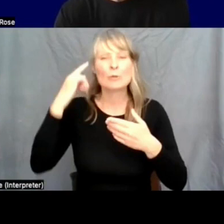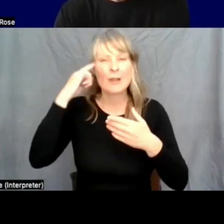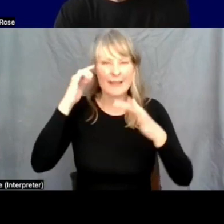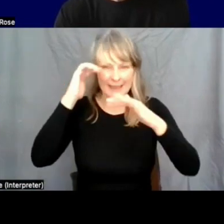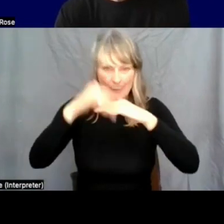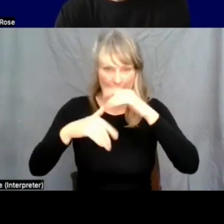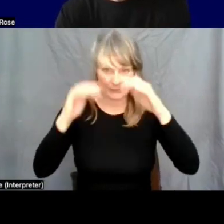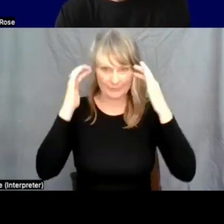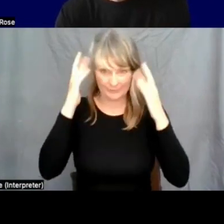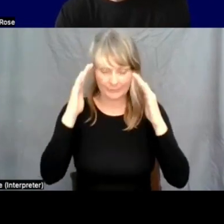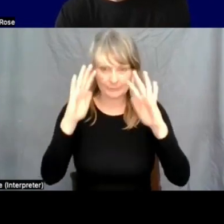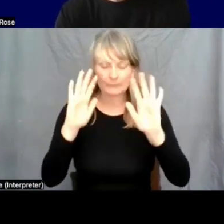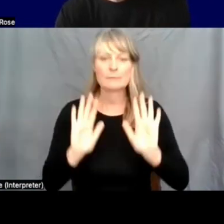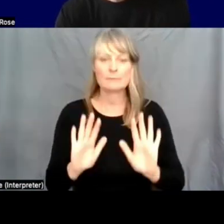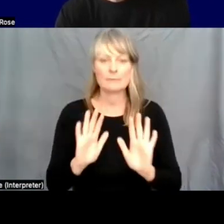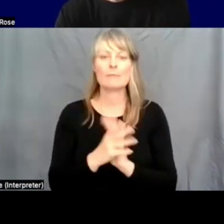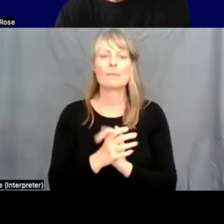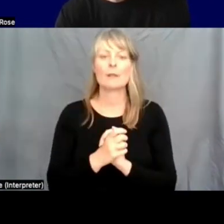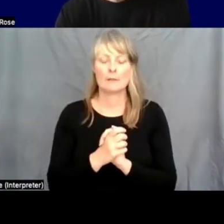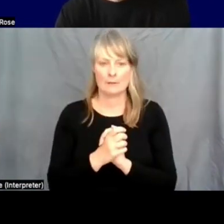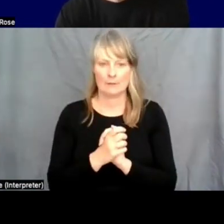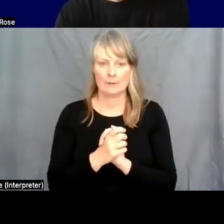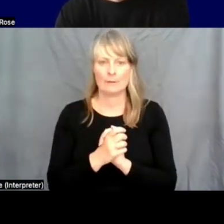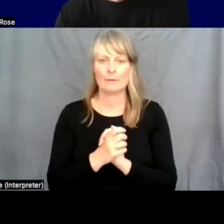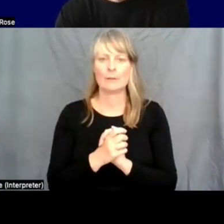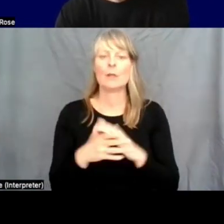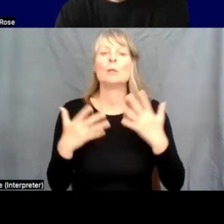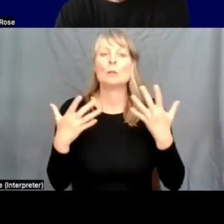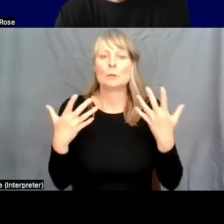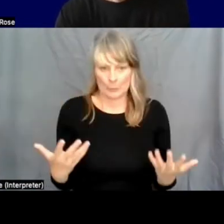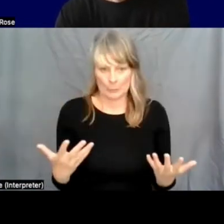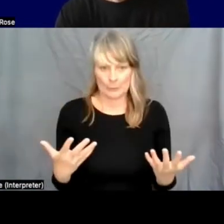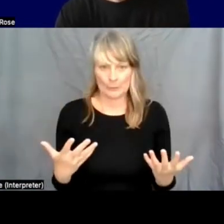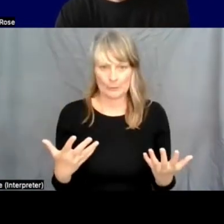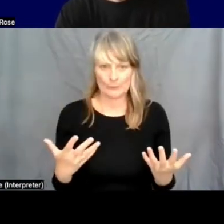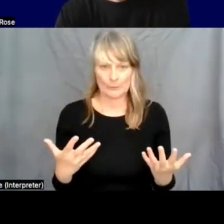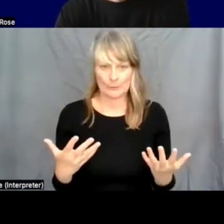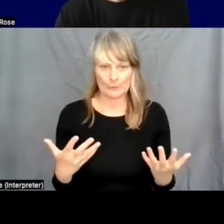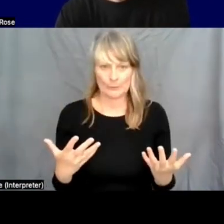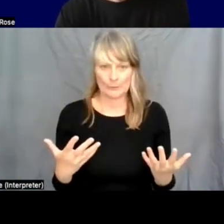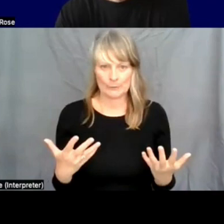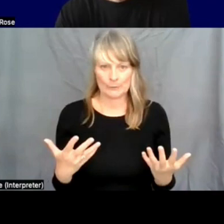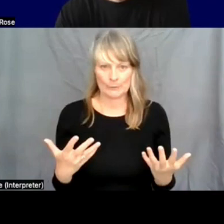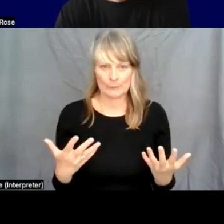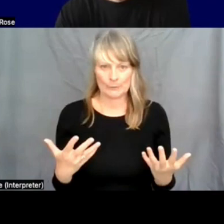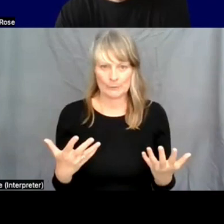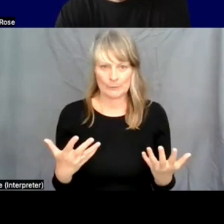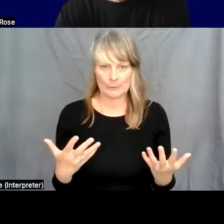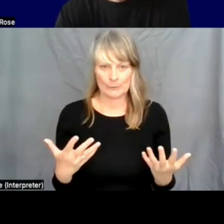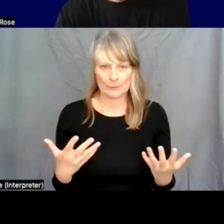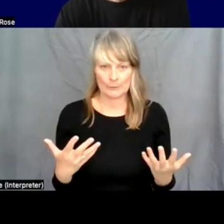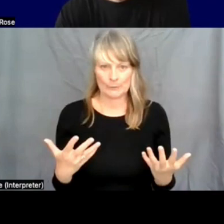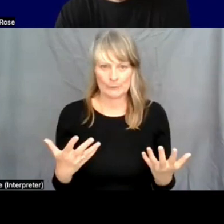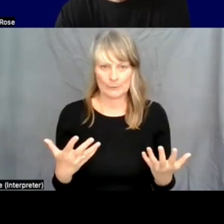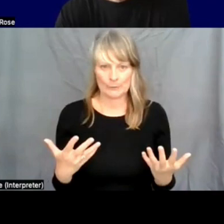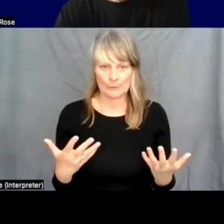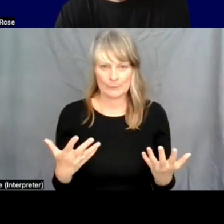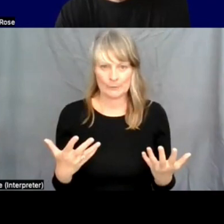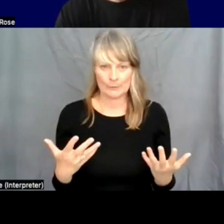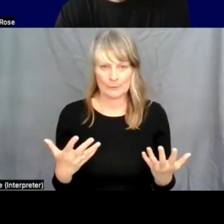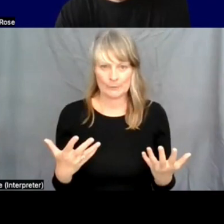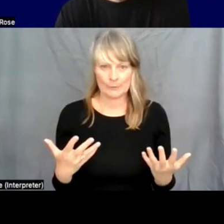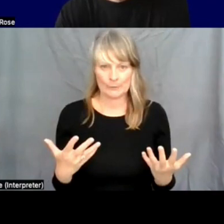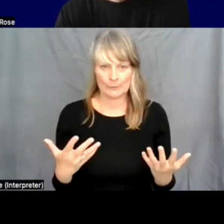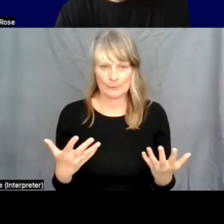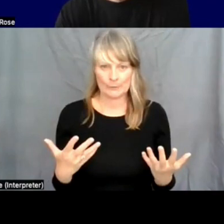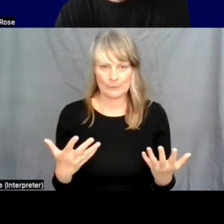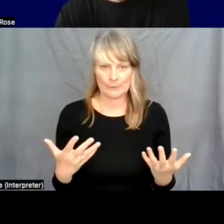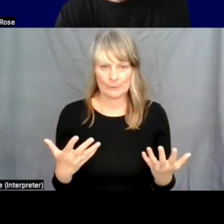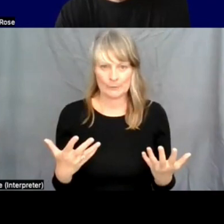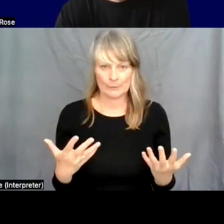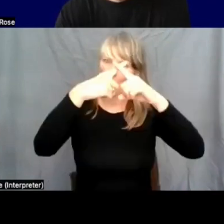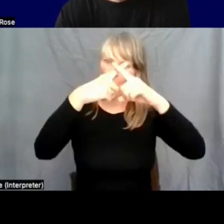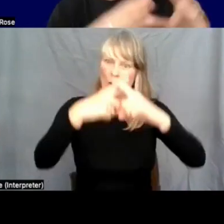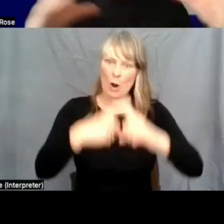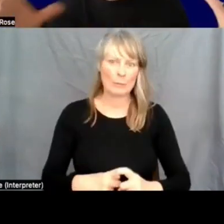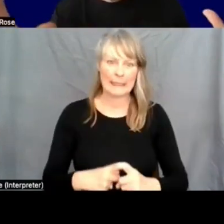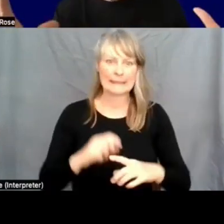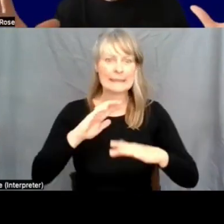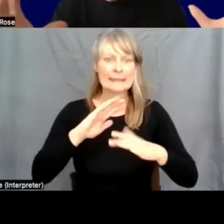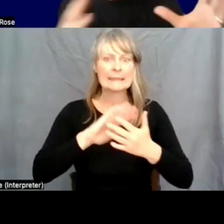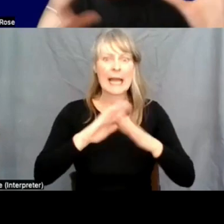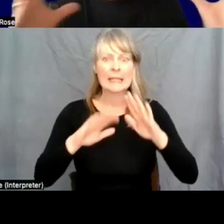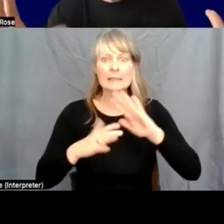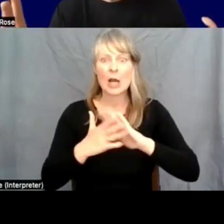So when we start to think a little bit about... It's complex. Tactile communication is big. There's a